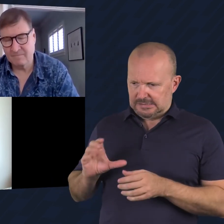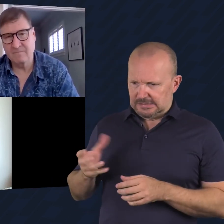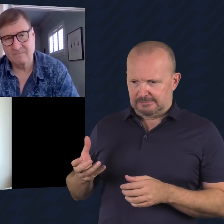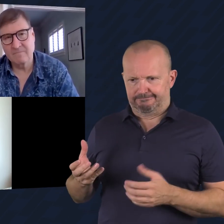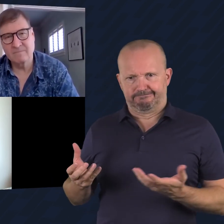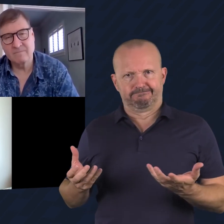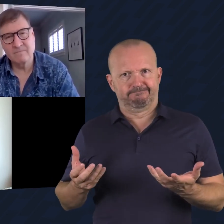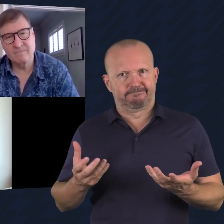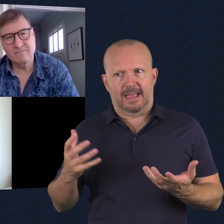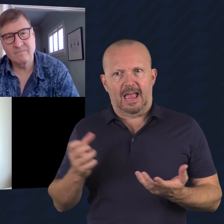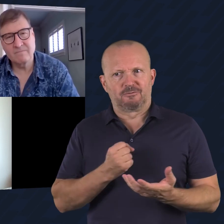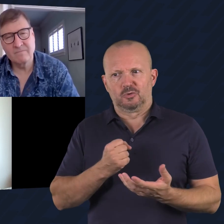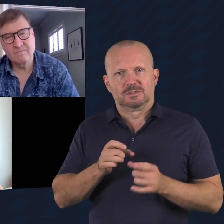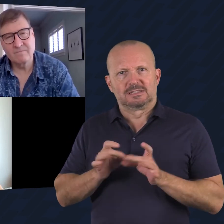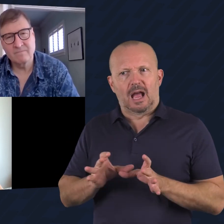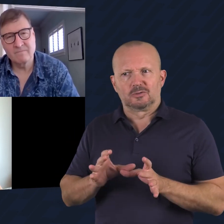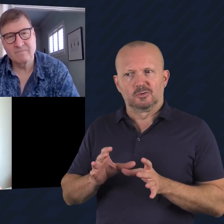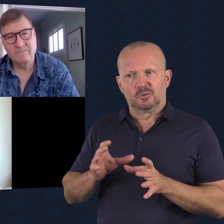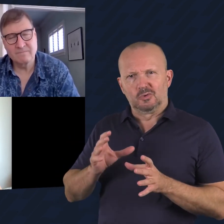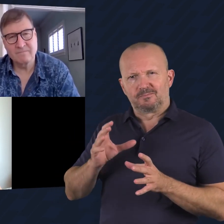you then have to start to deduce things.